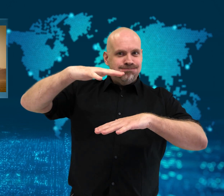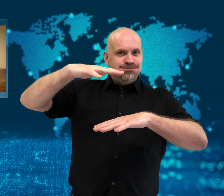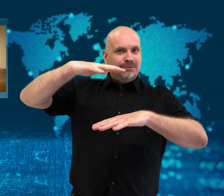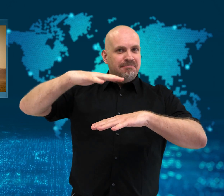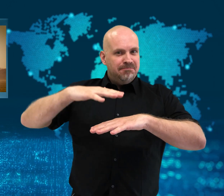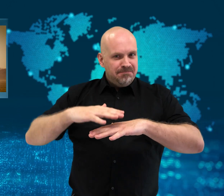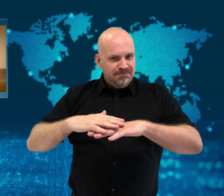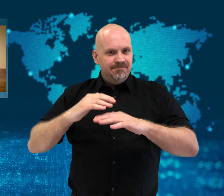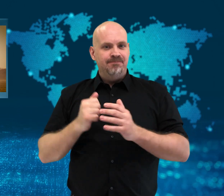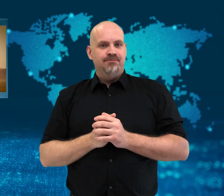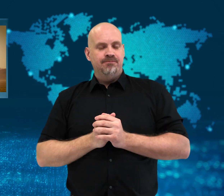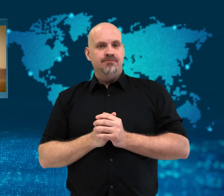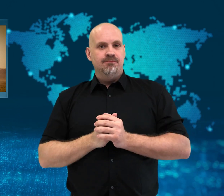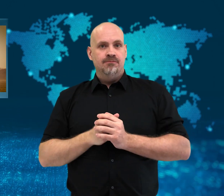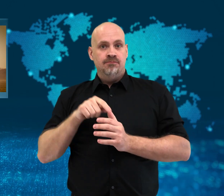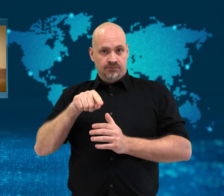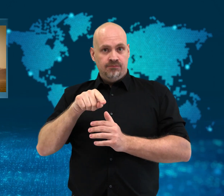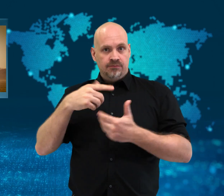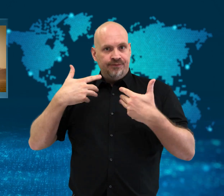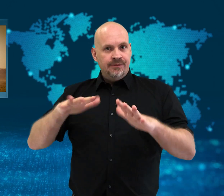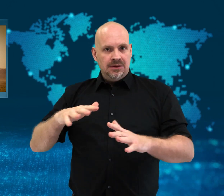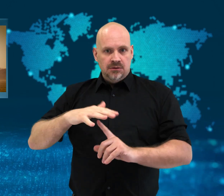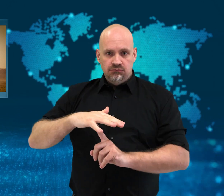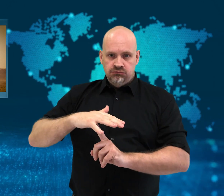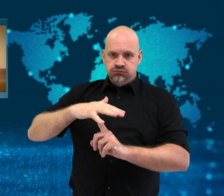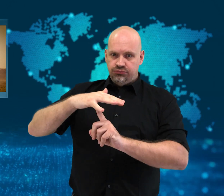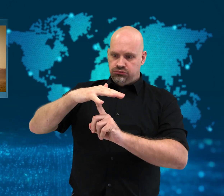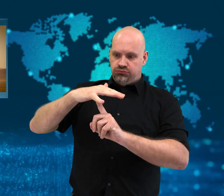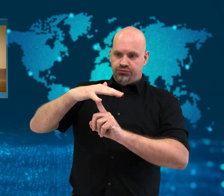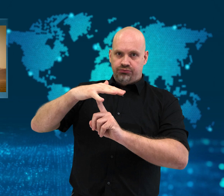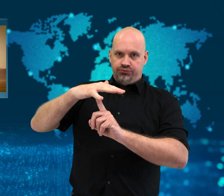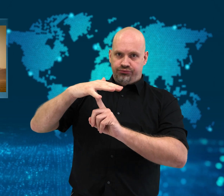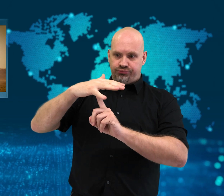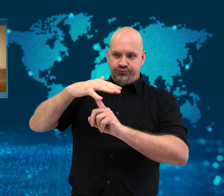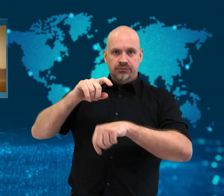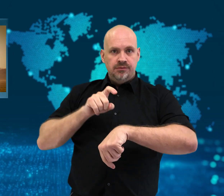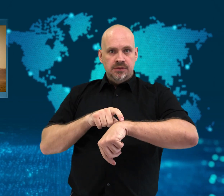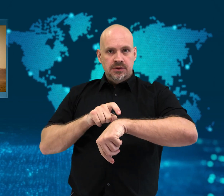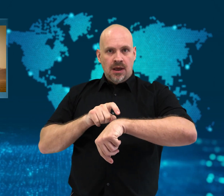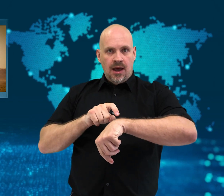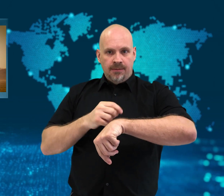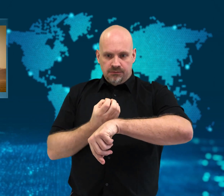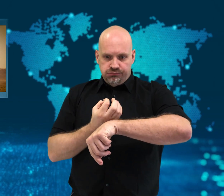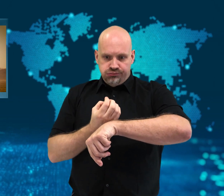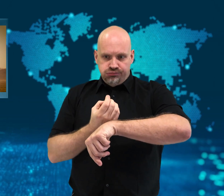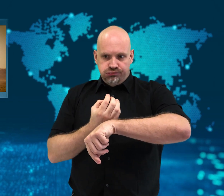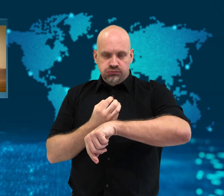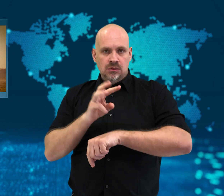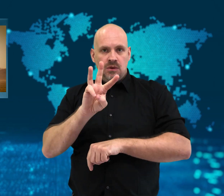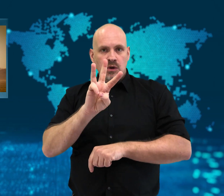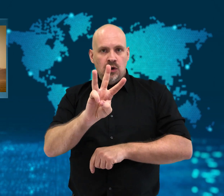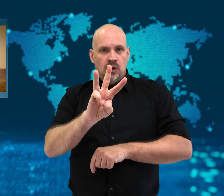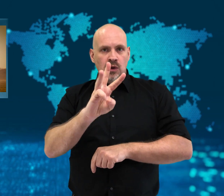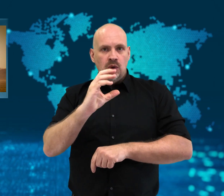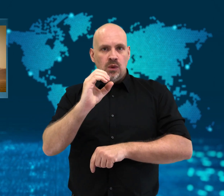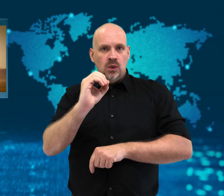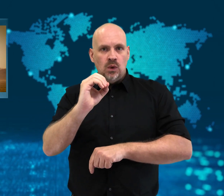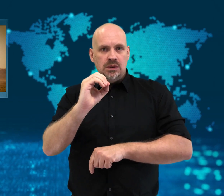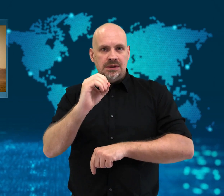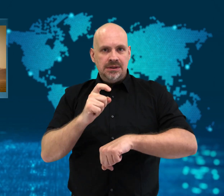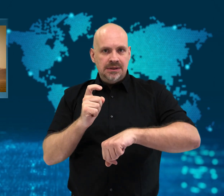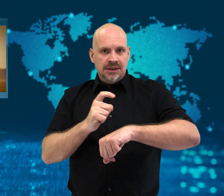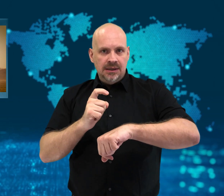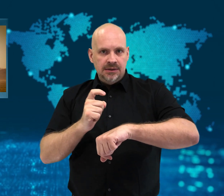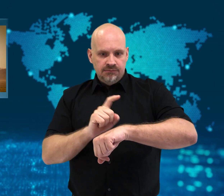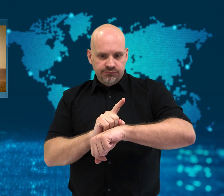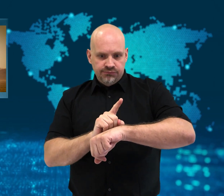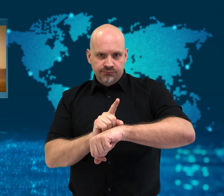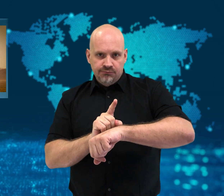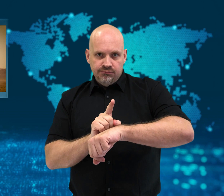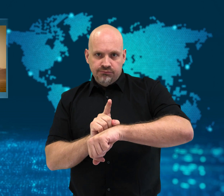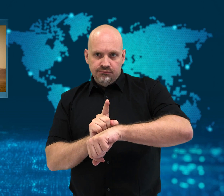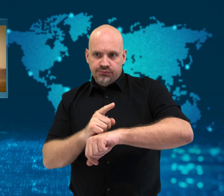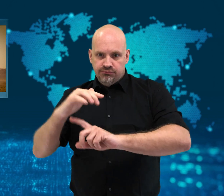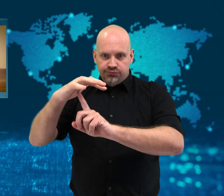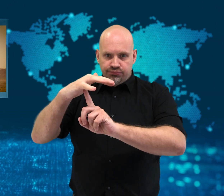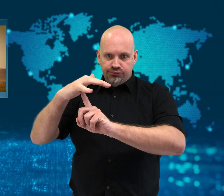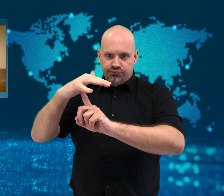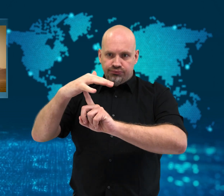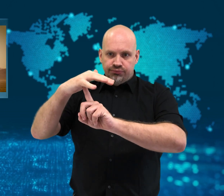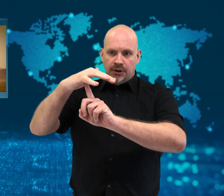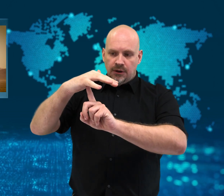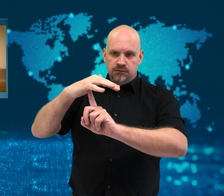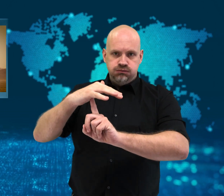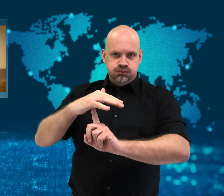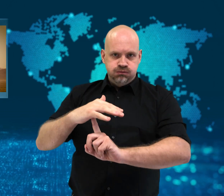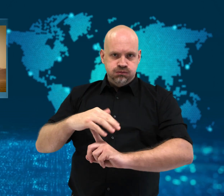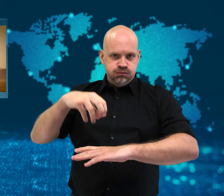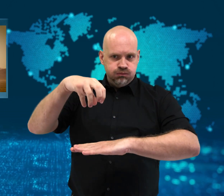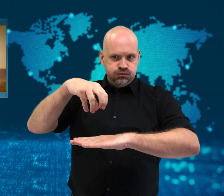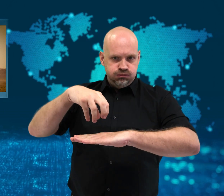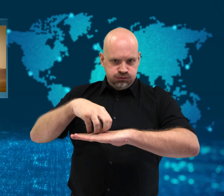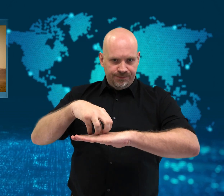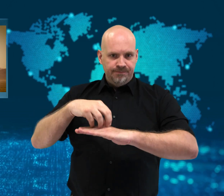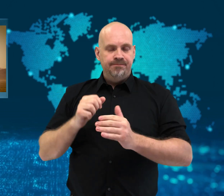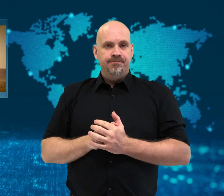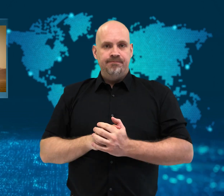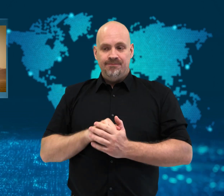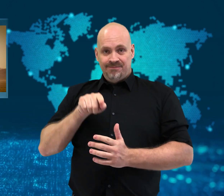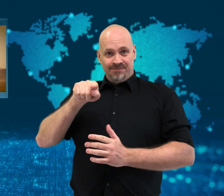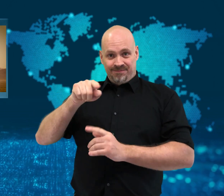It maintained a stable hover for 30 seconds before returning to the surface.